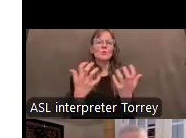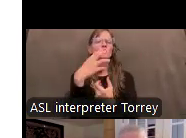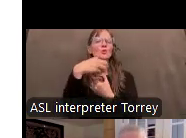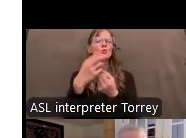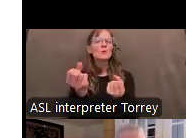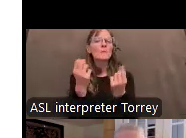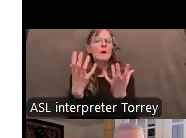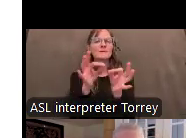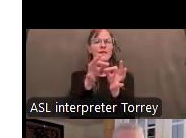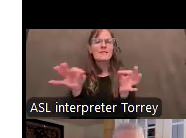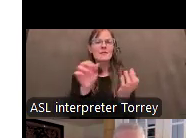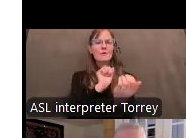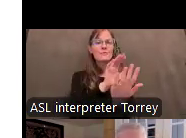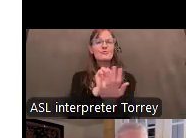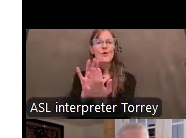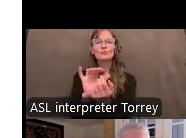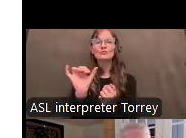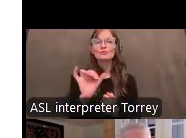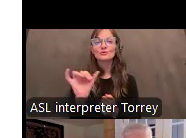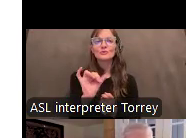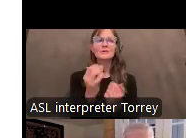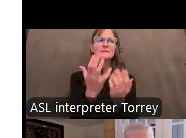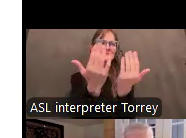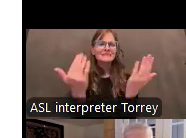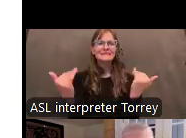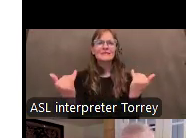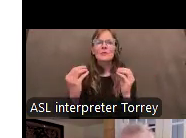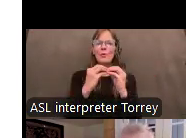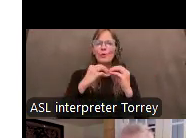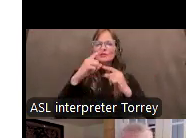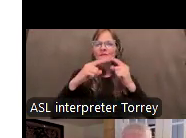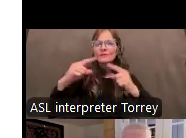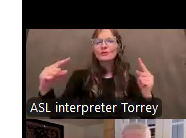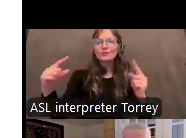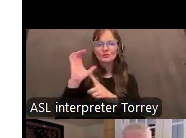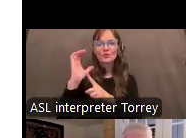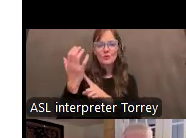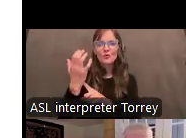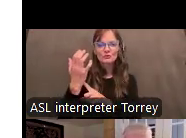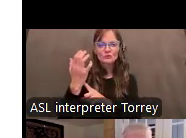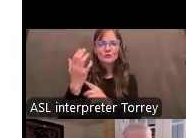to, excuse me, to engage diverse cultures. We didn't launch WisCaregiver Careers from the start